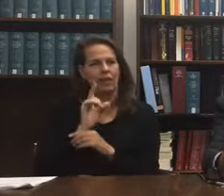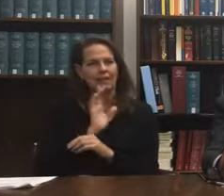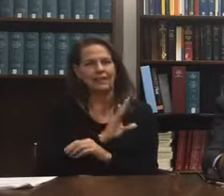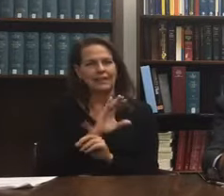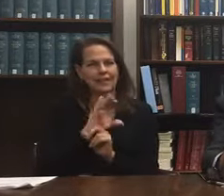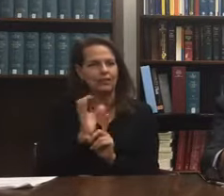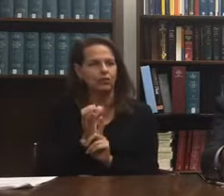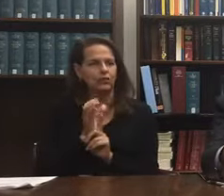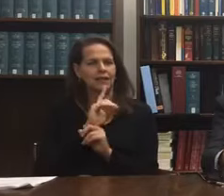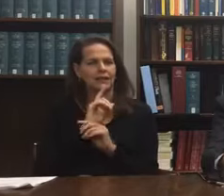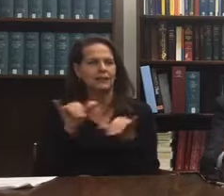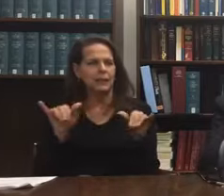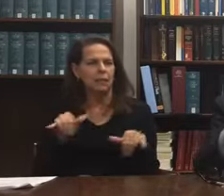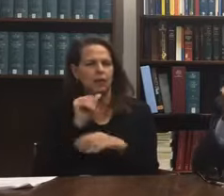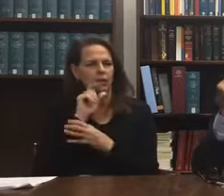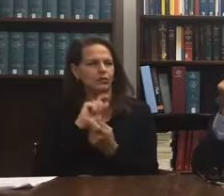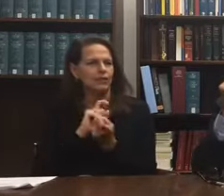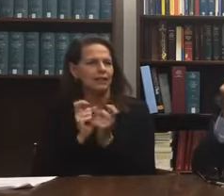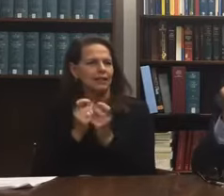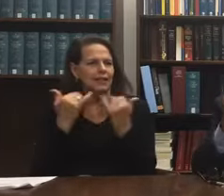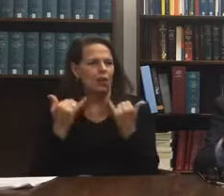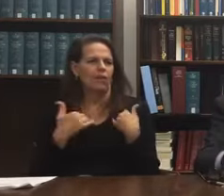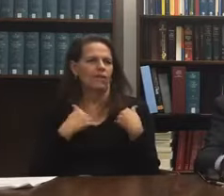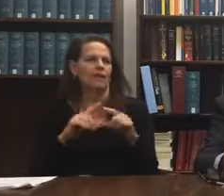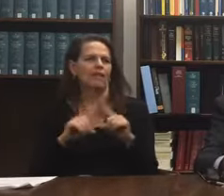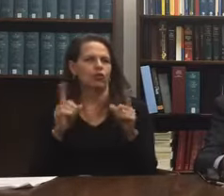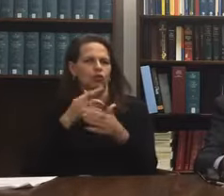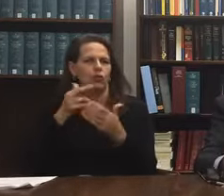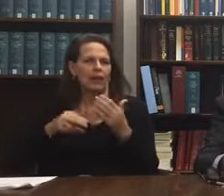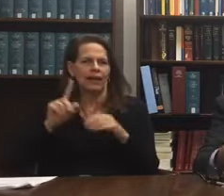hasn't changed and now we have a different result they can't do that but